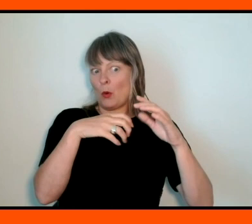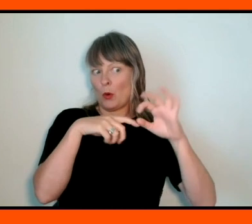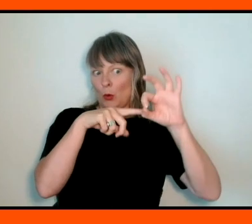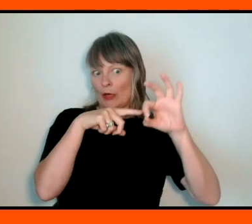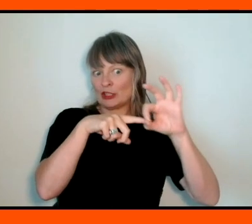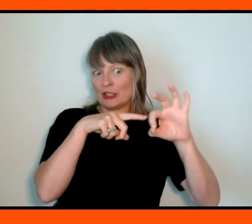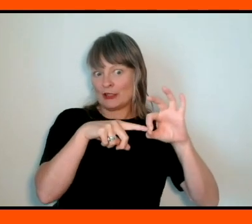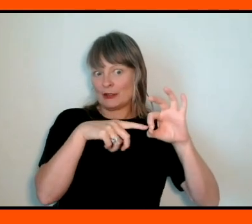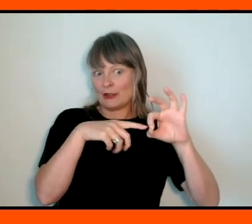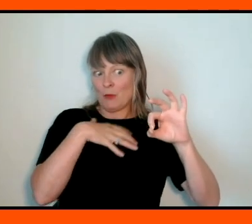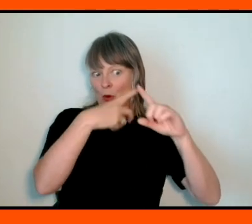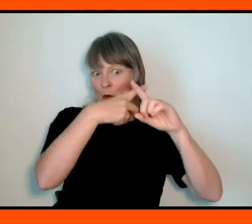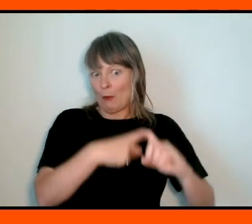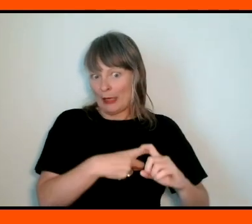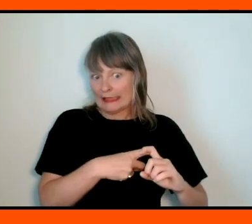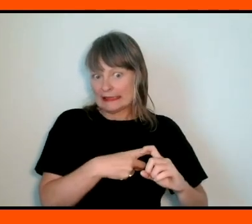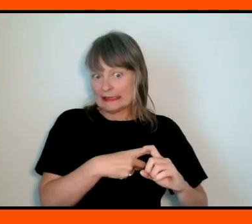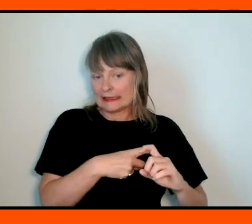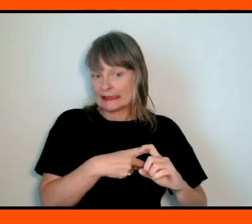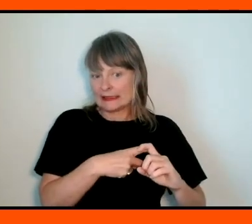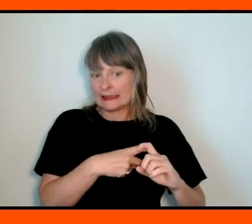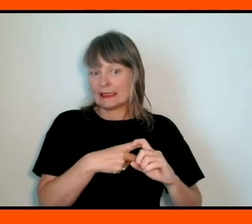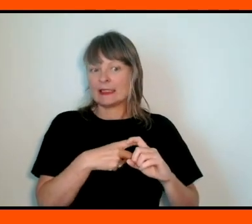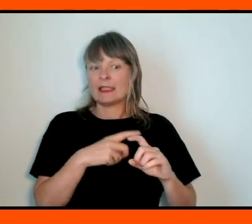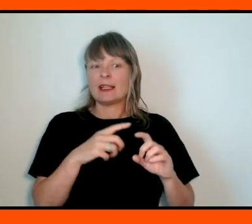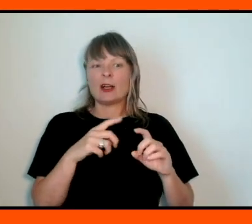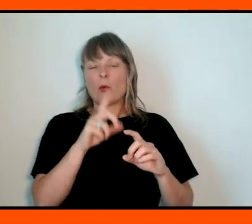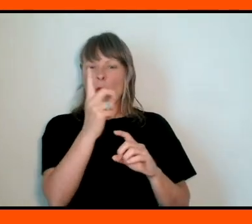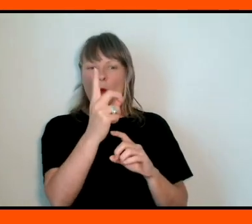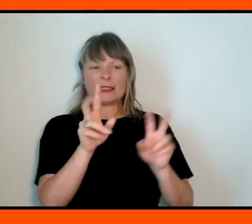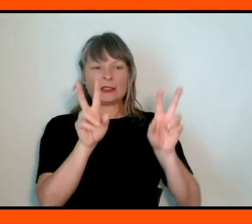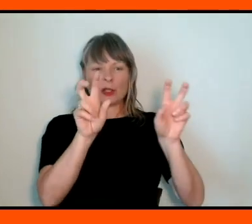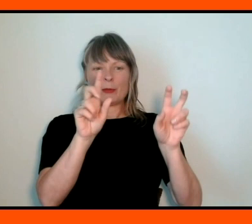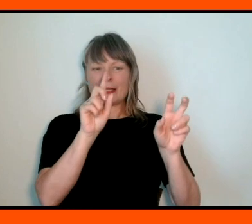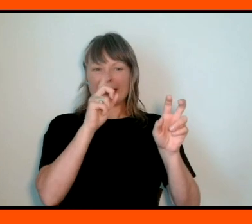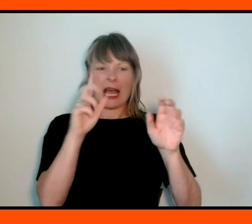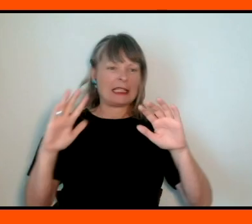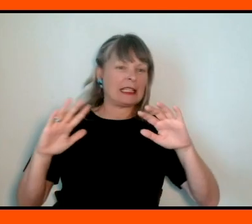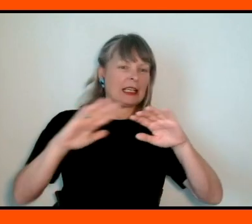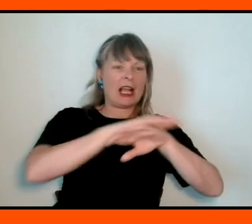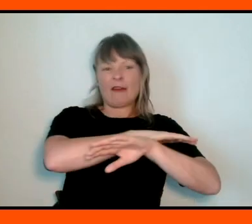It is unlikely that a question or a topic is going to tick every box, tick every box at the highest standard.